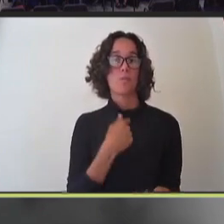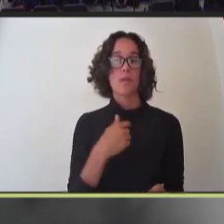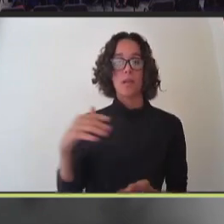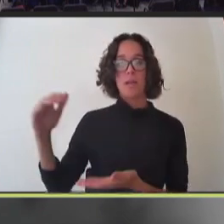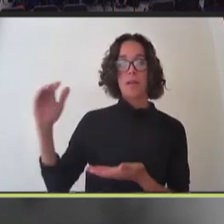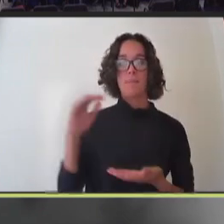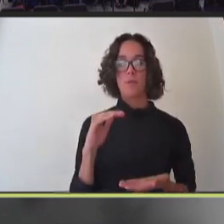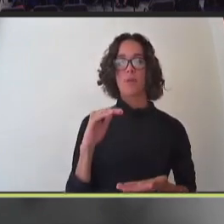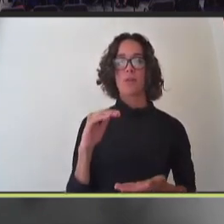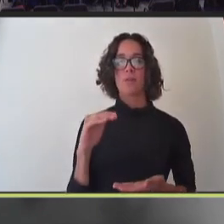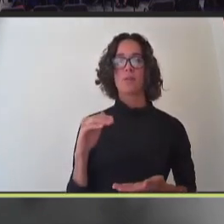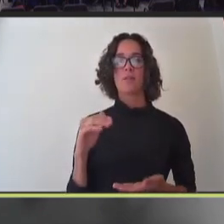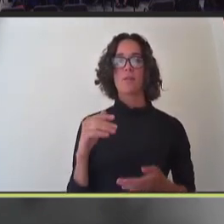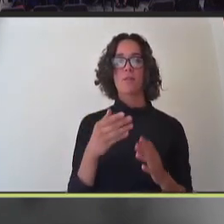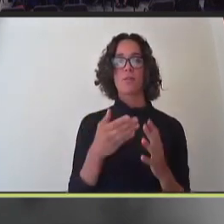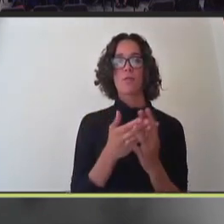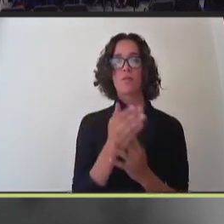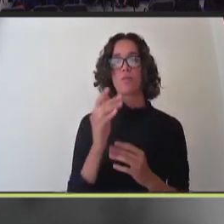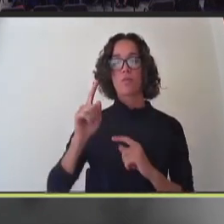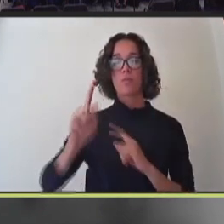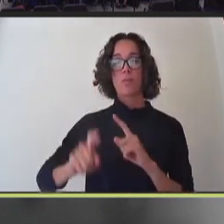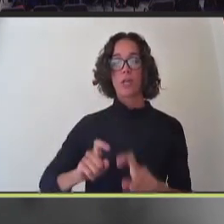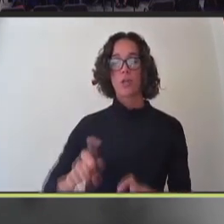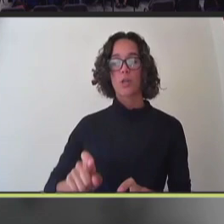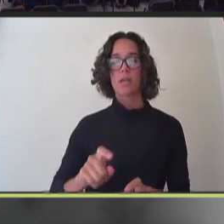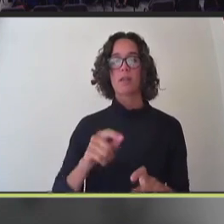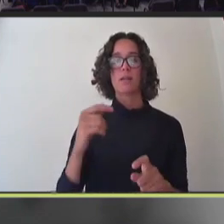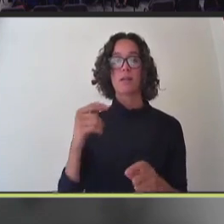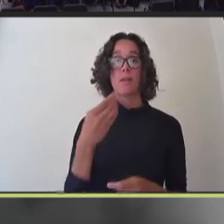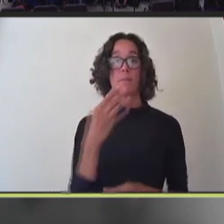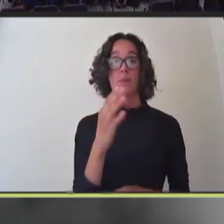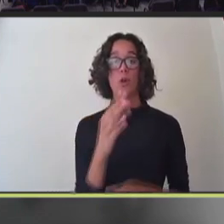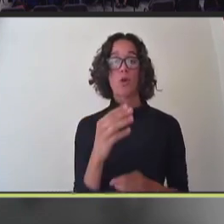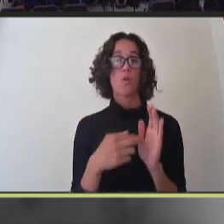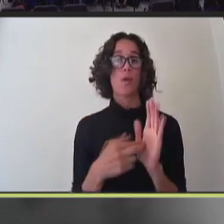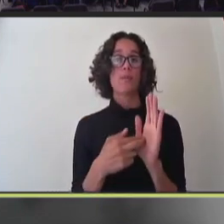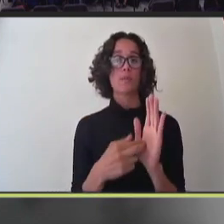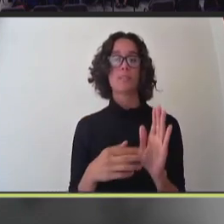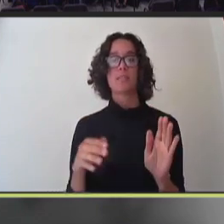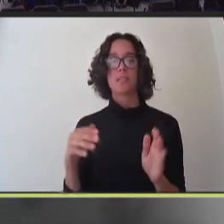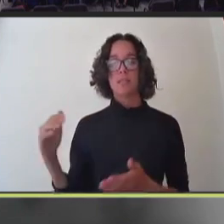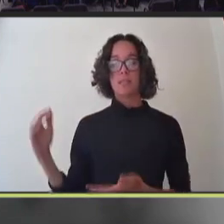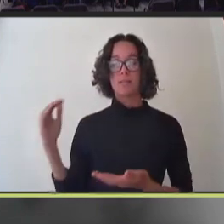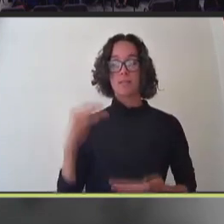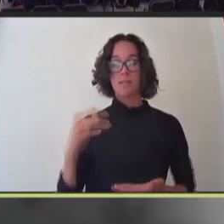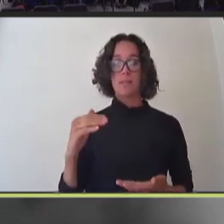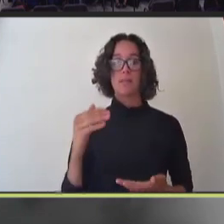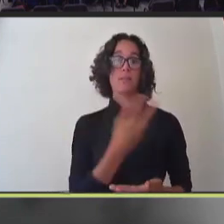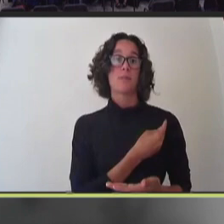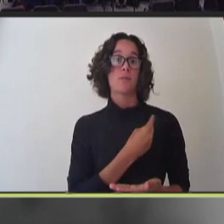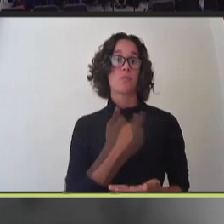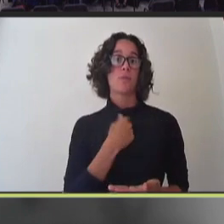through query. And the values in blue represent the immunizations that we report out from the VA